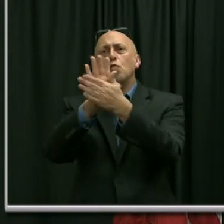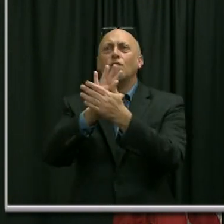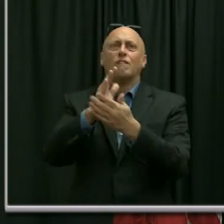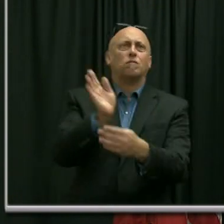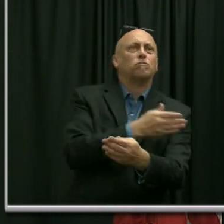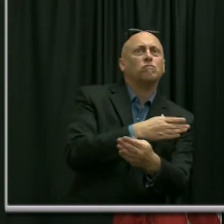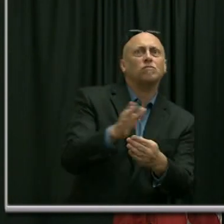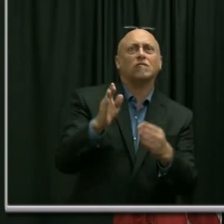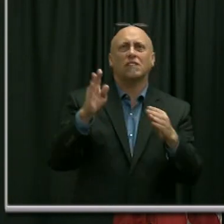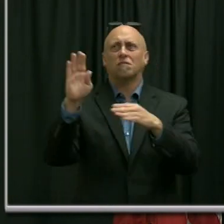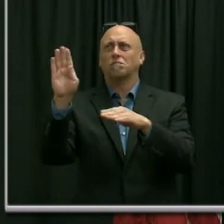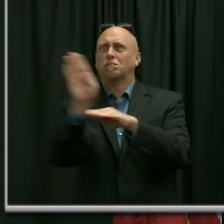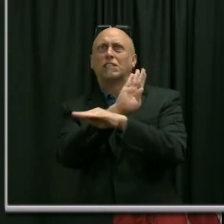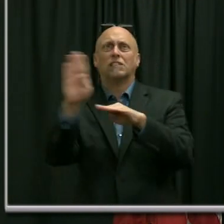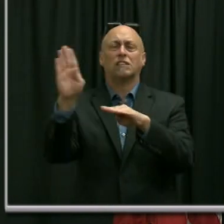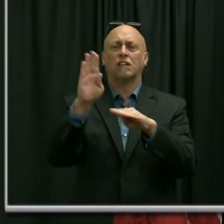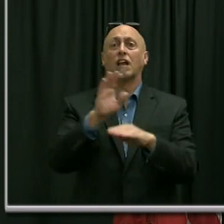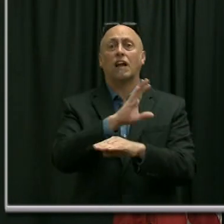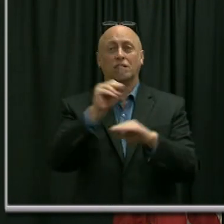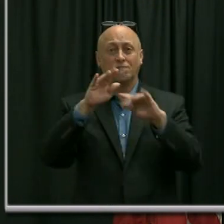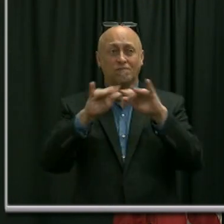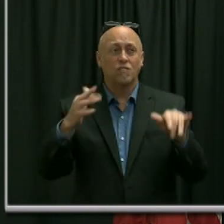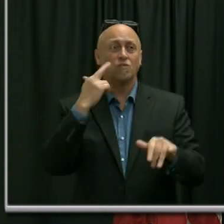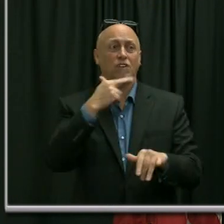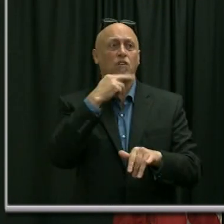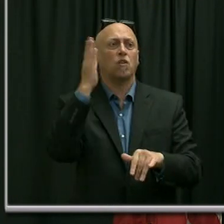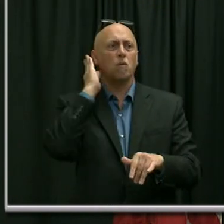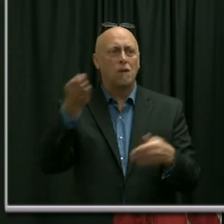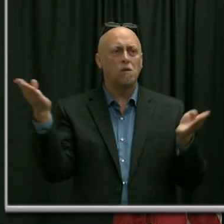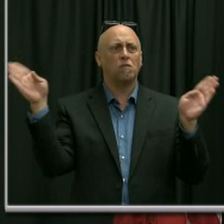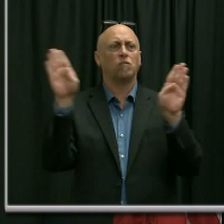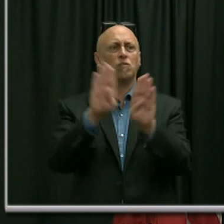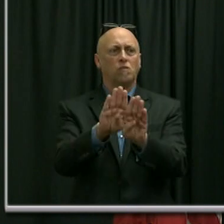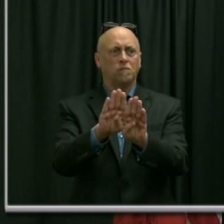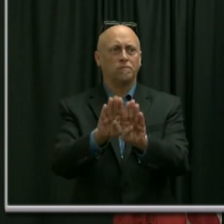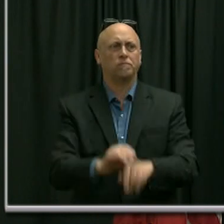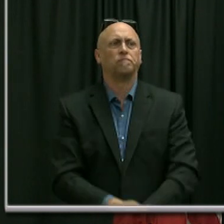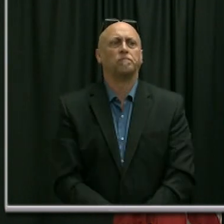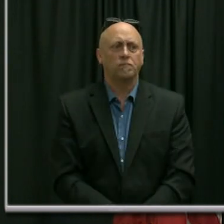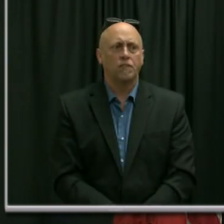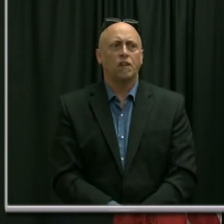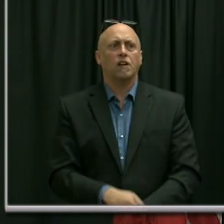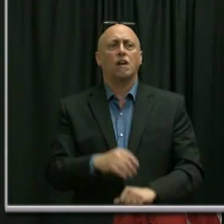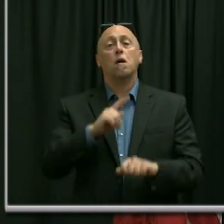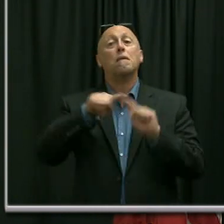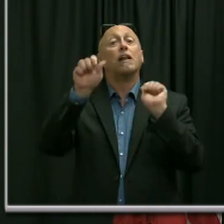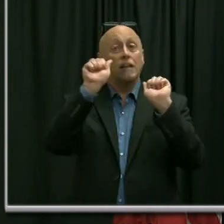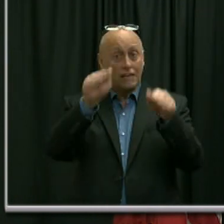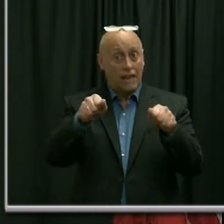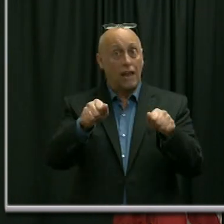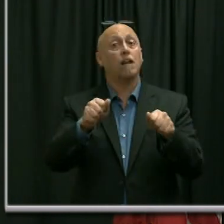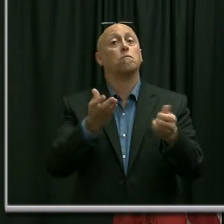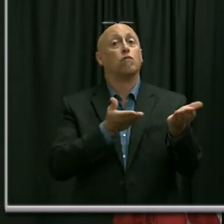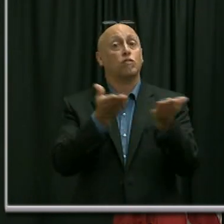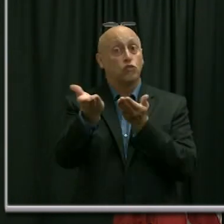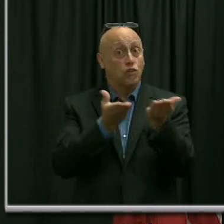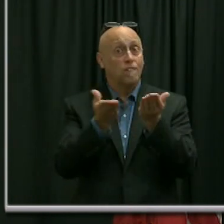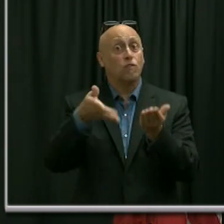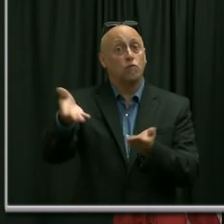SPORTS ENTERTAINMENT VENUES AND BUSINESS FACILITIES WILL CLOSE.